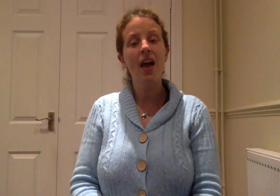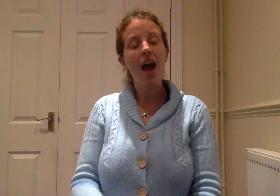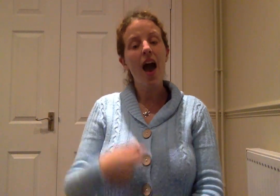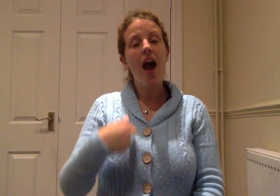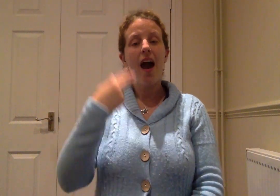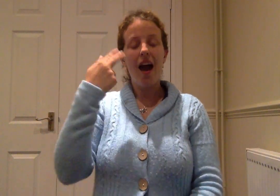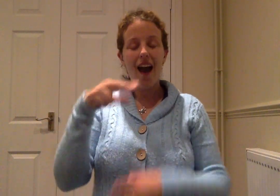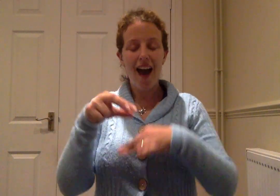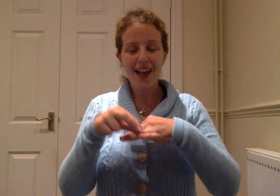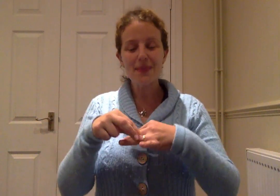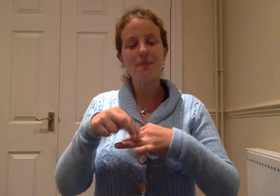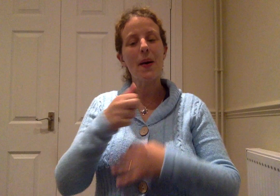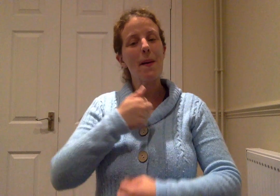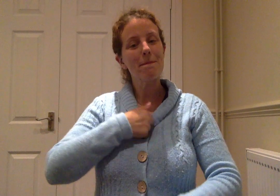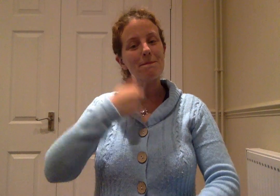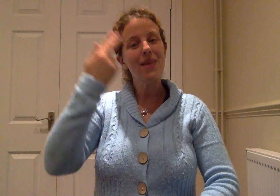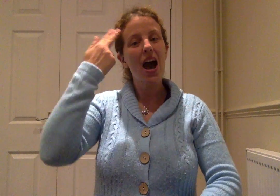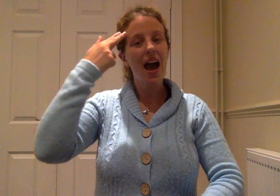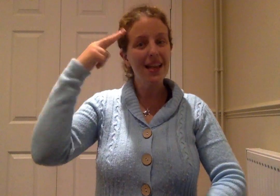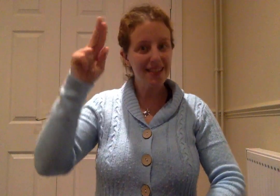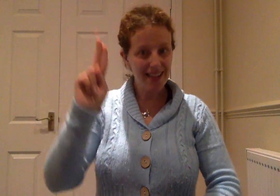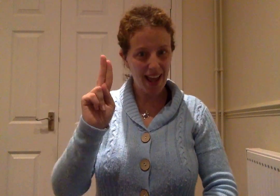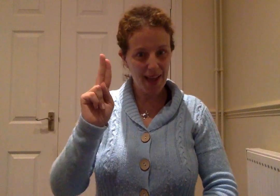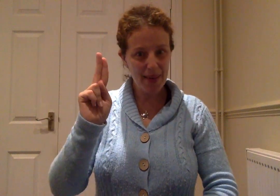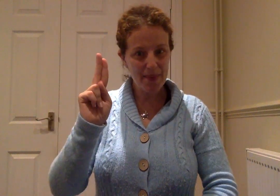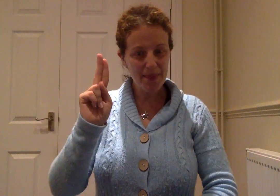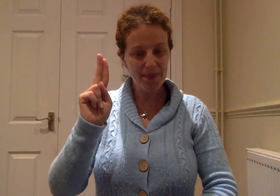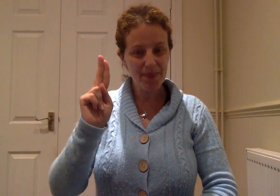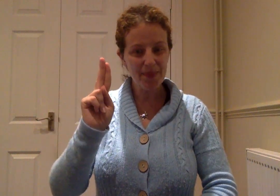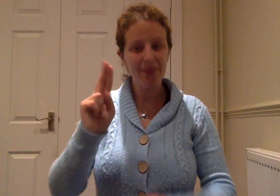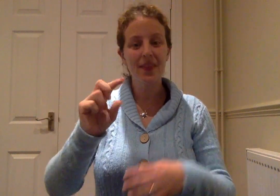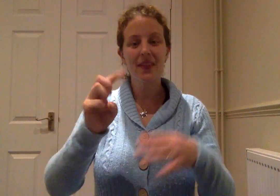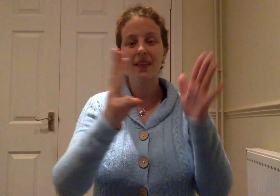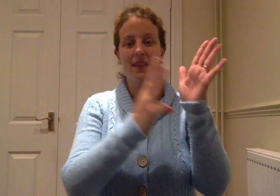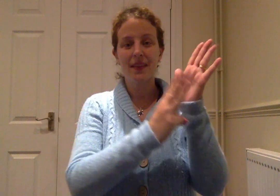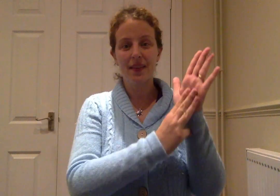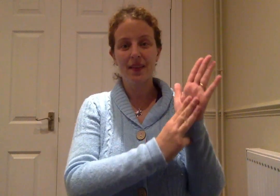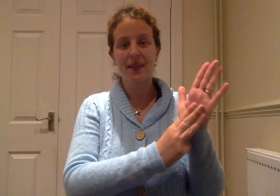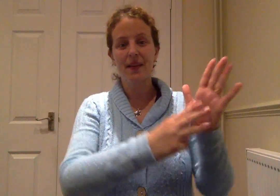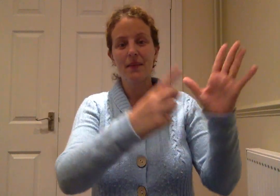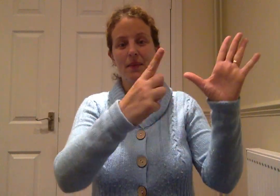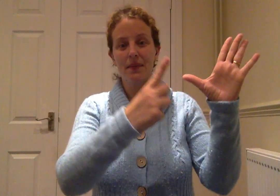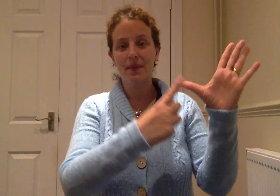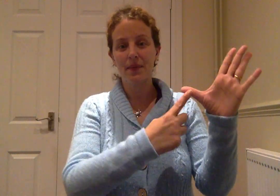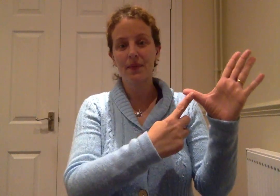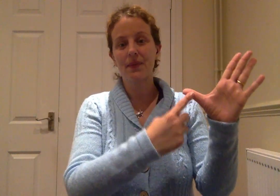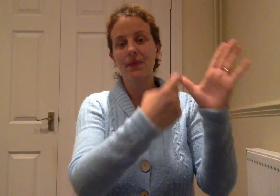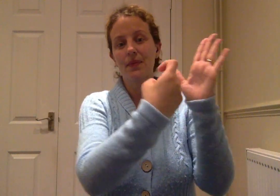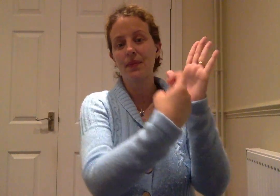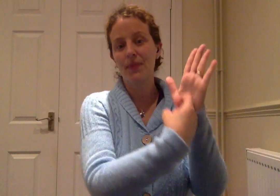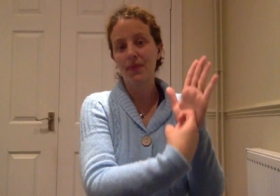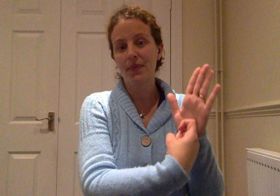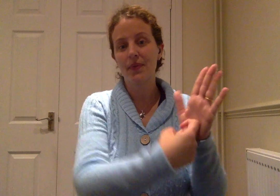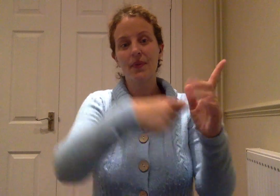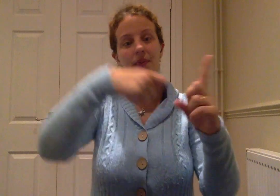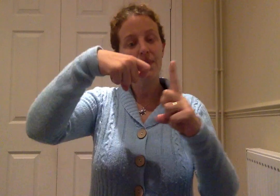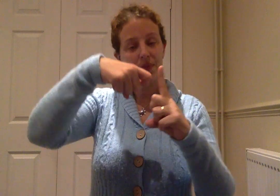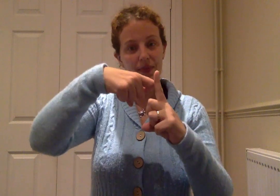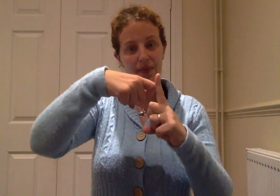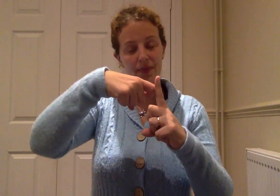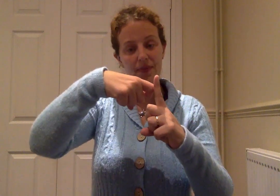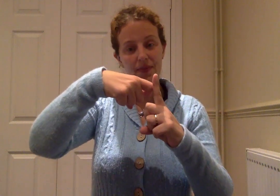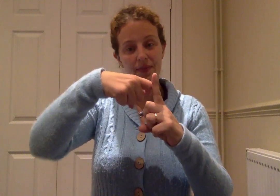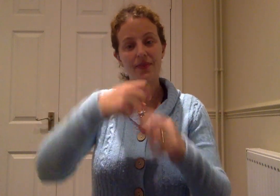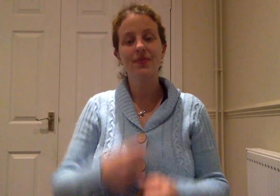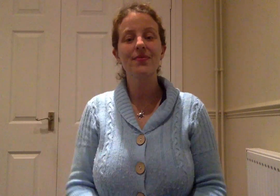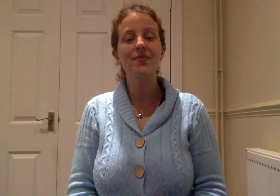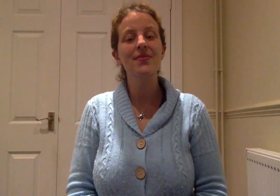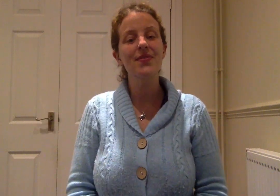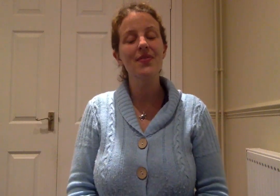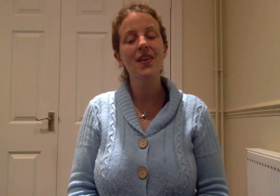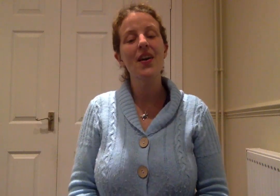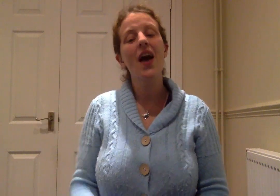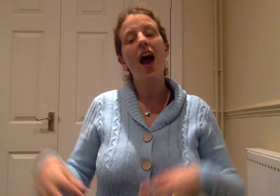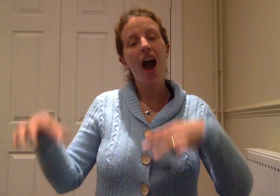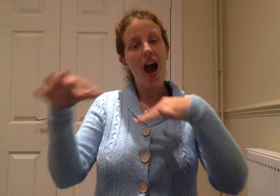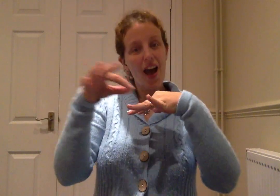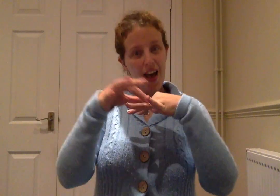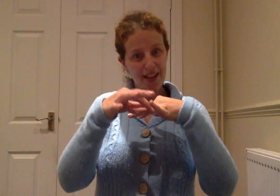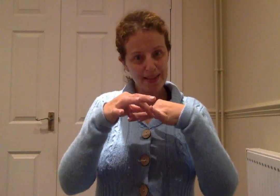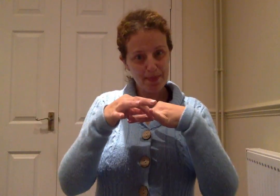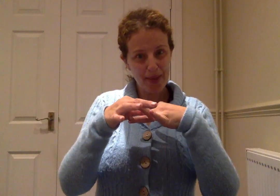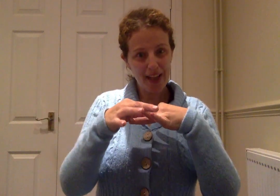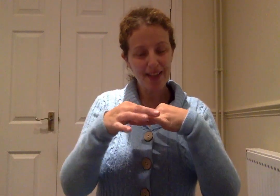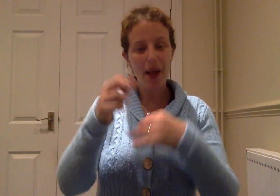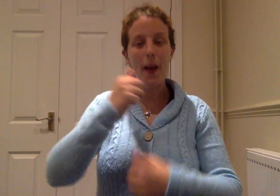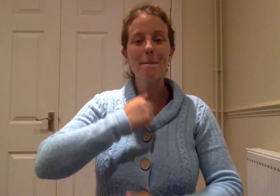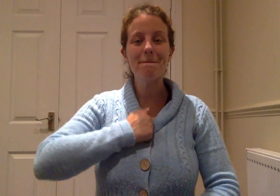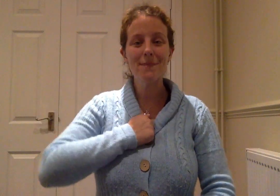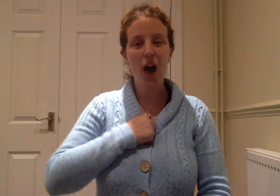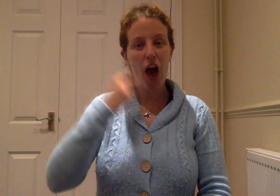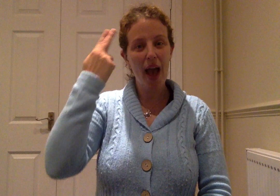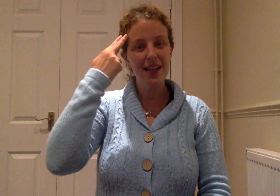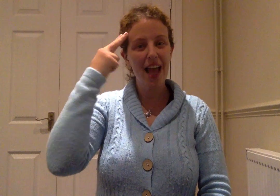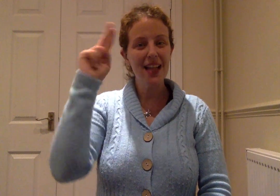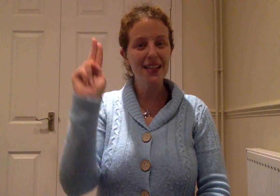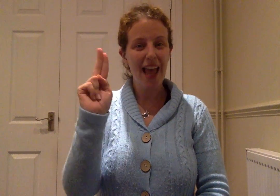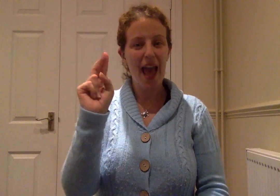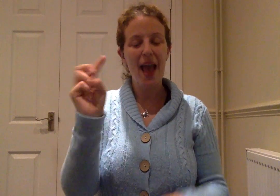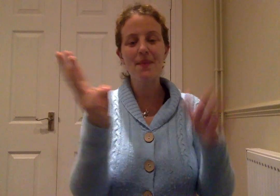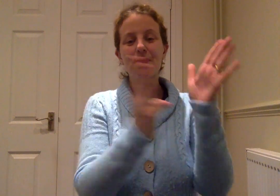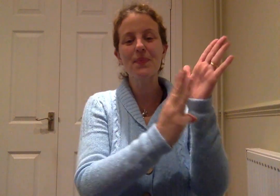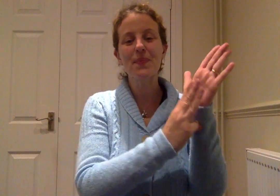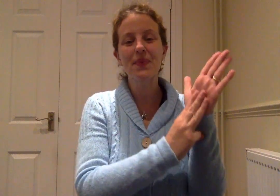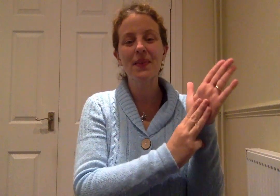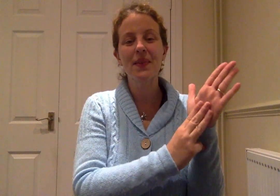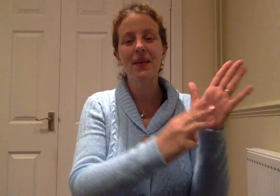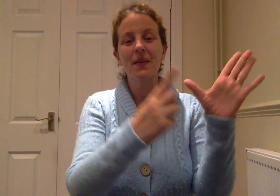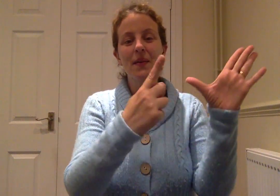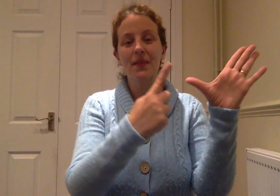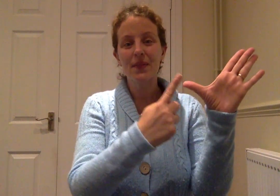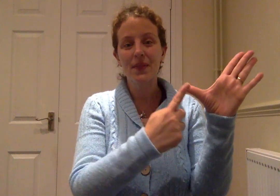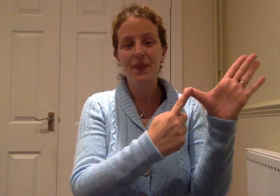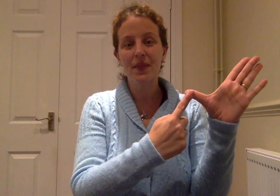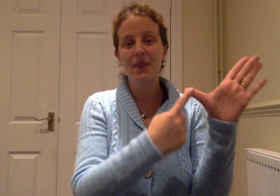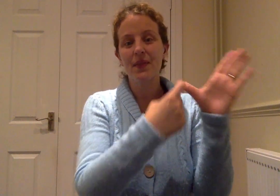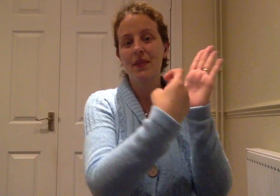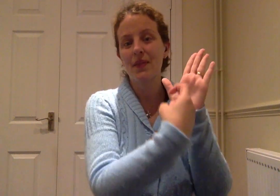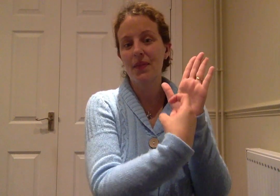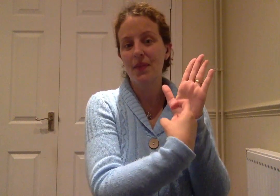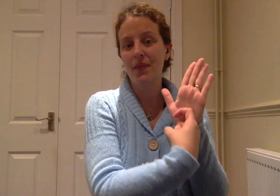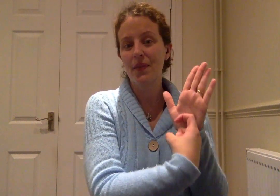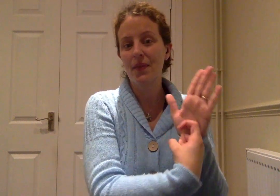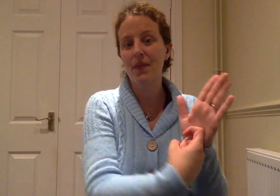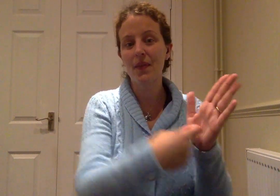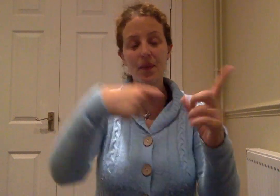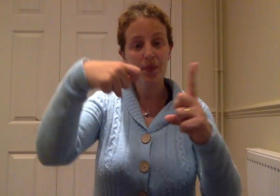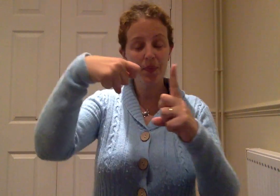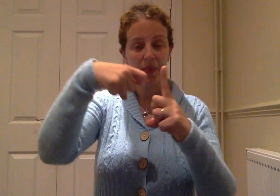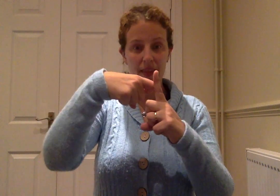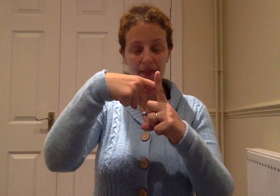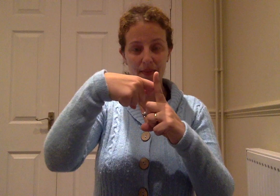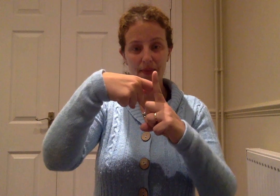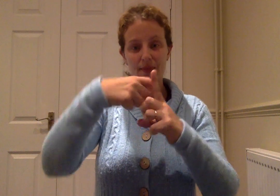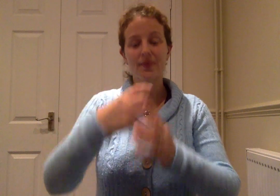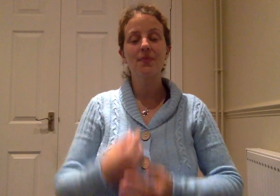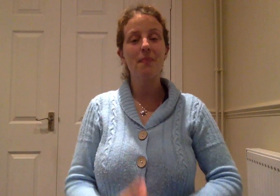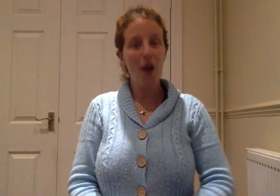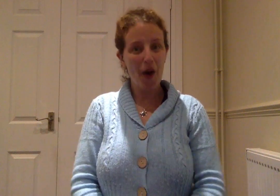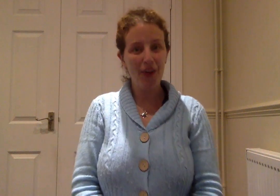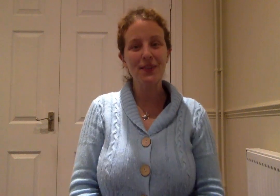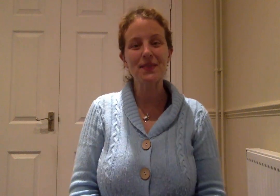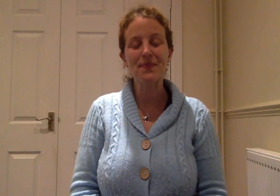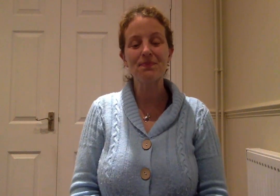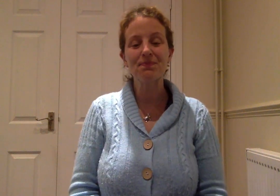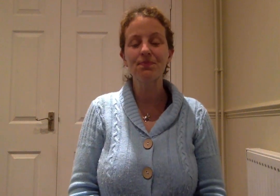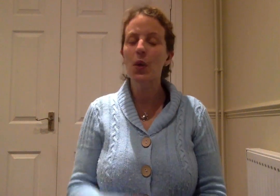Husband mine name Mark.